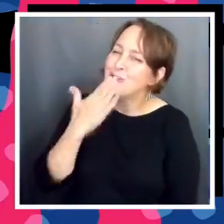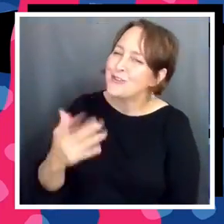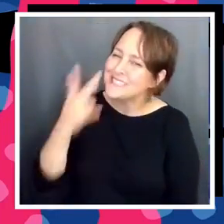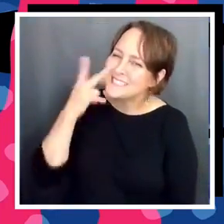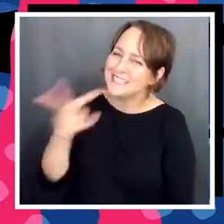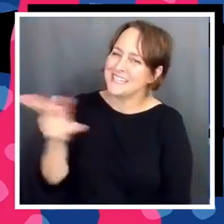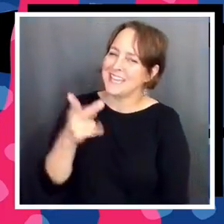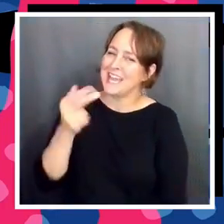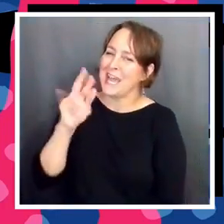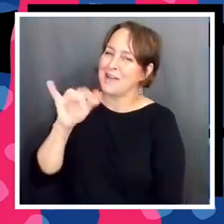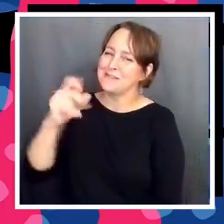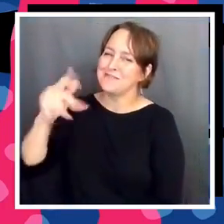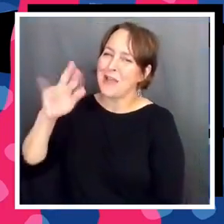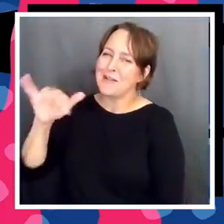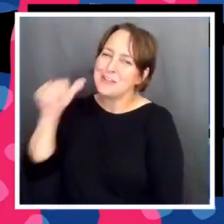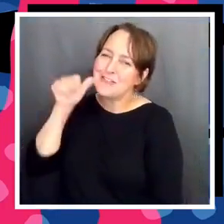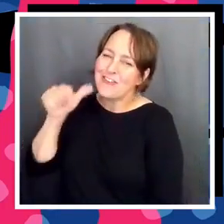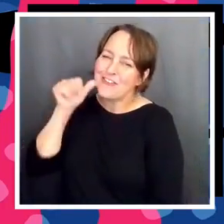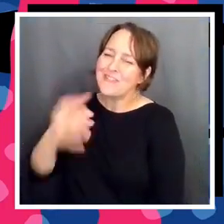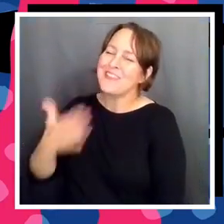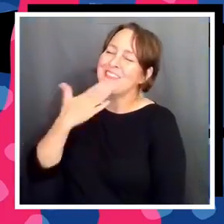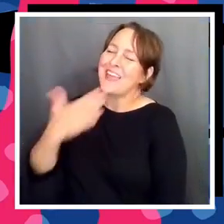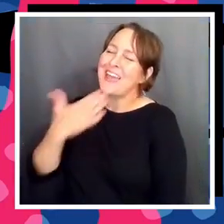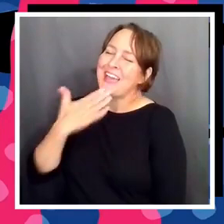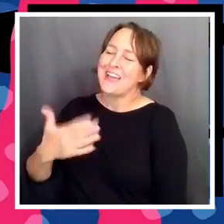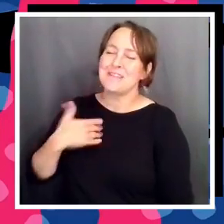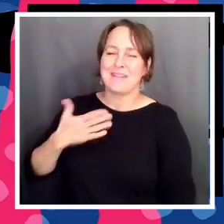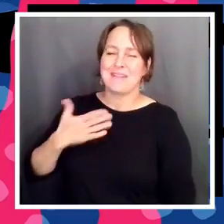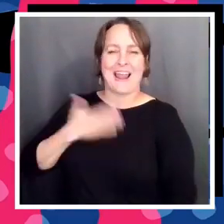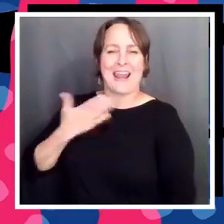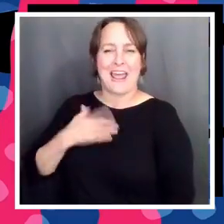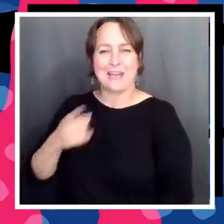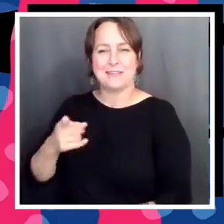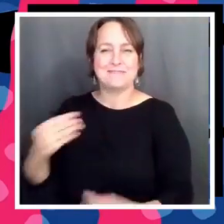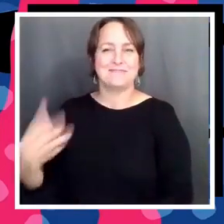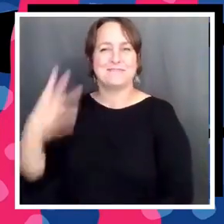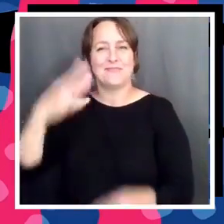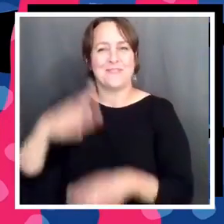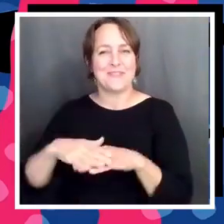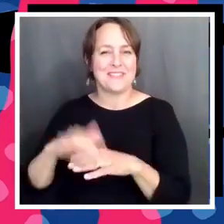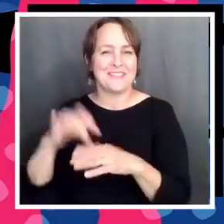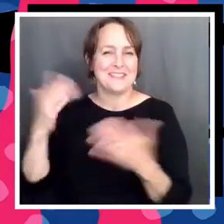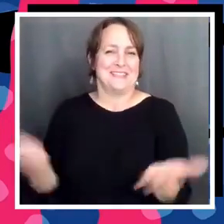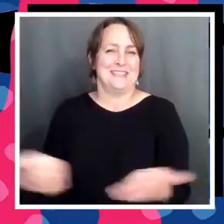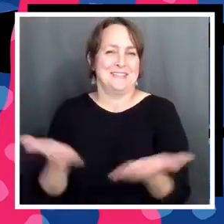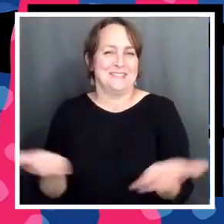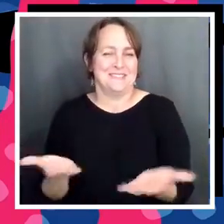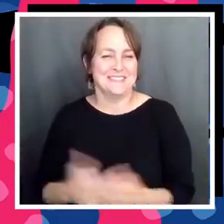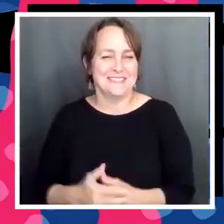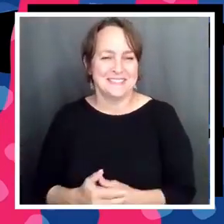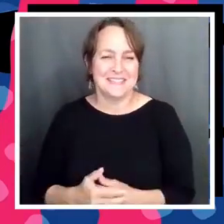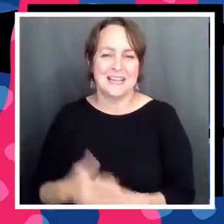FAMILY IS WHAT IT'S ALL ABOUT. THIS IS SUCH A HISTORIC DAY BECAUSE WHAT WE HAVE BEEN HEARING IS ABOUT ALL THE WAYS THIS CHILD TAX CREDIT WILL MAKE A BIG DIFFERENCE FOR FAMILIES. SMALL FAMILIES, BIG FAMILIES